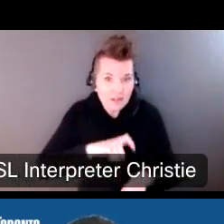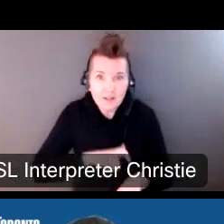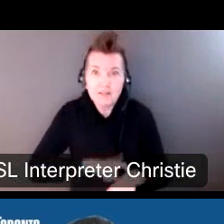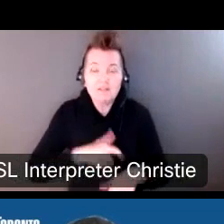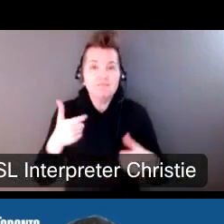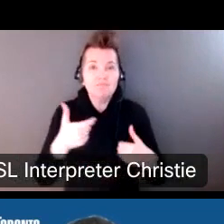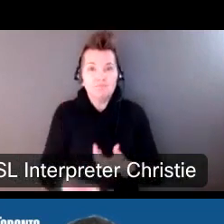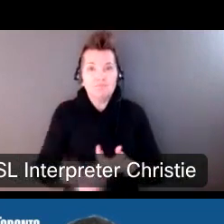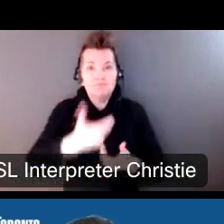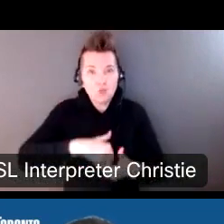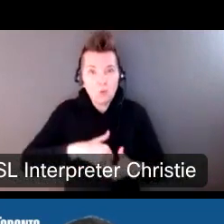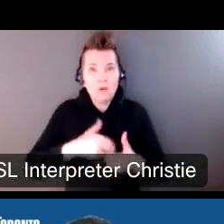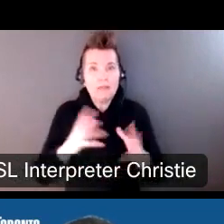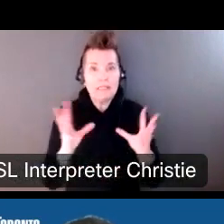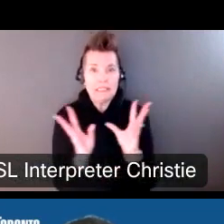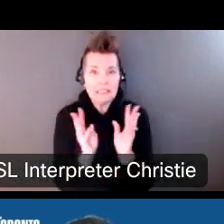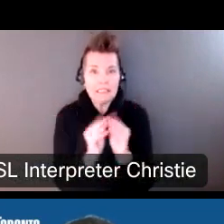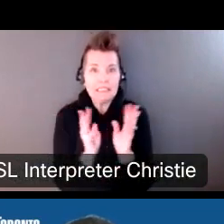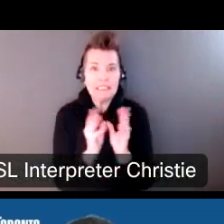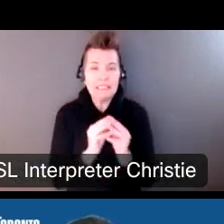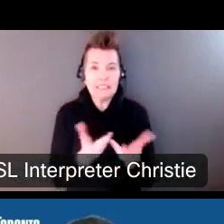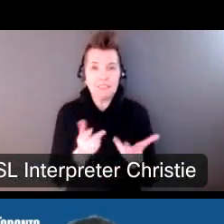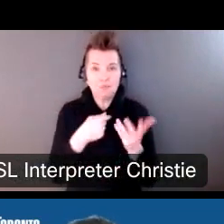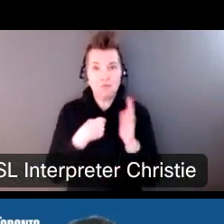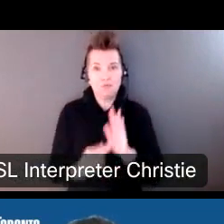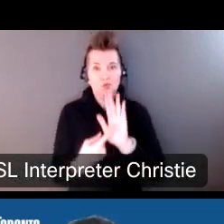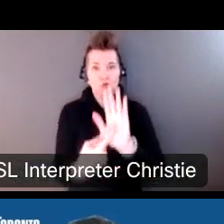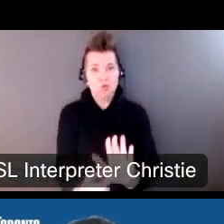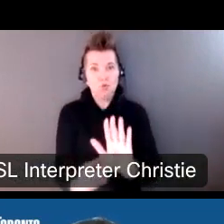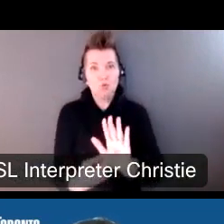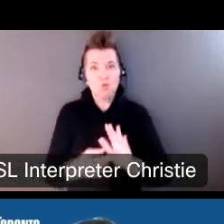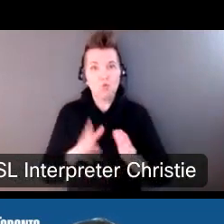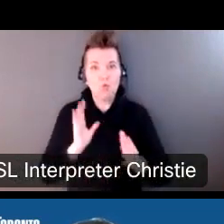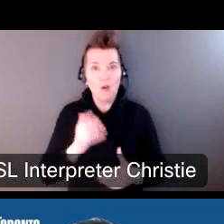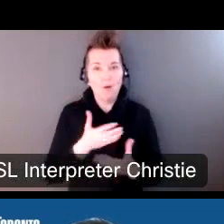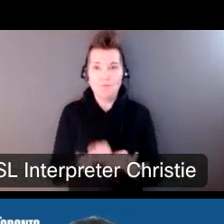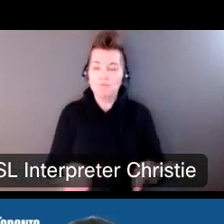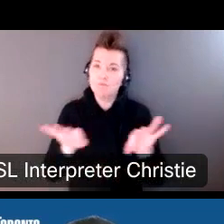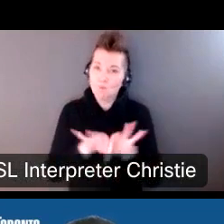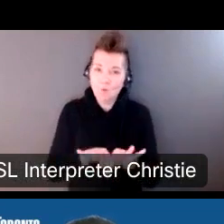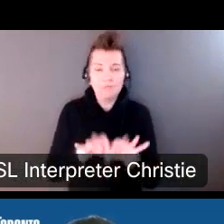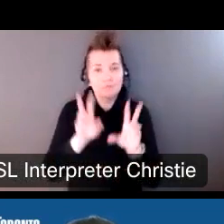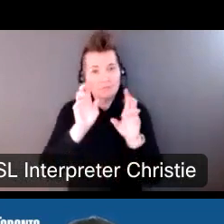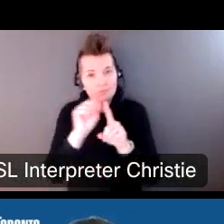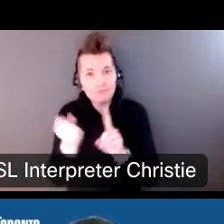we've made on this very, very critical and important file with respect to all the work we do.